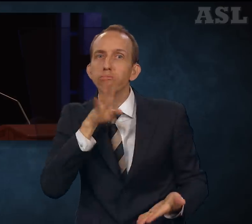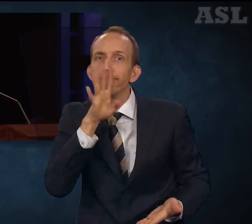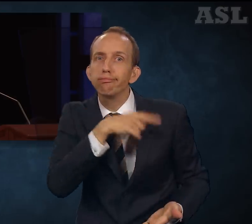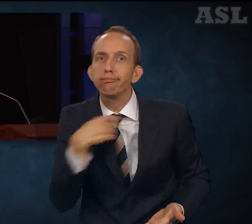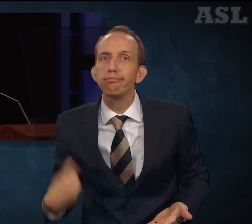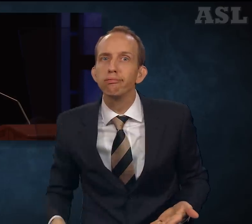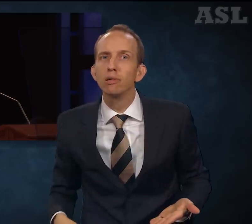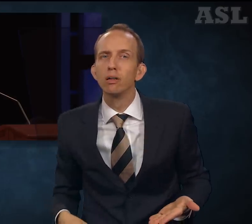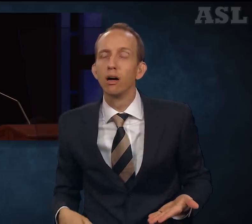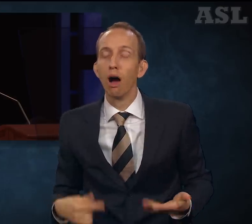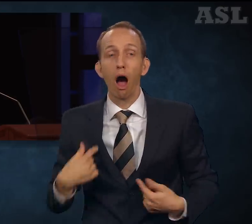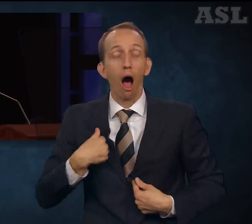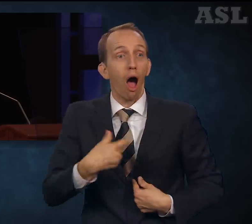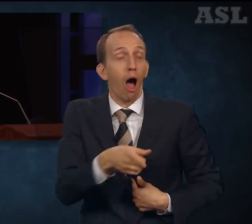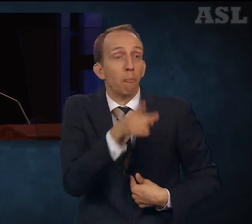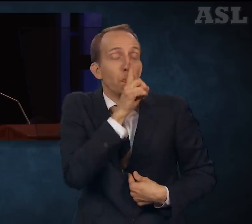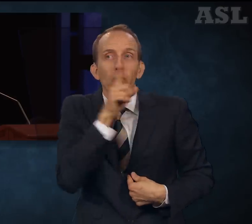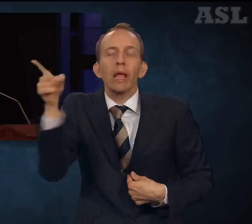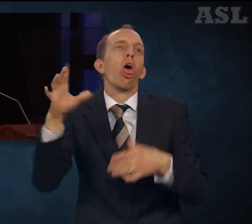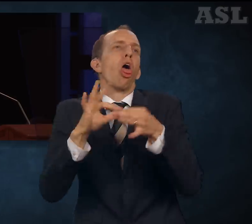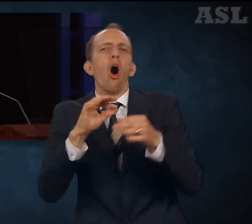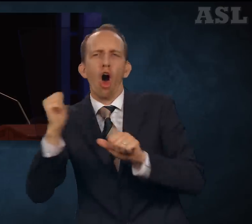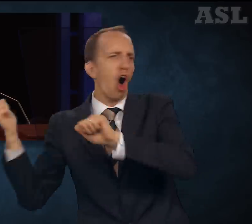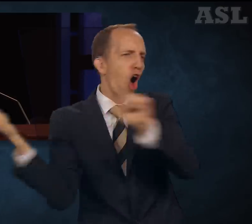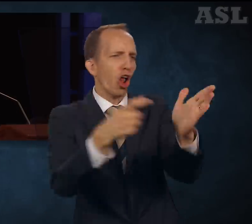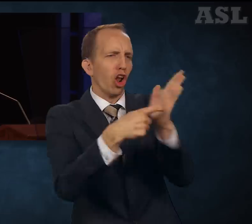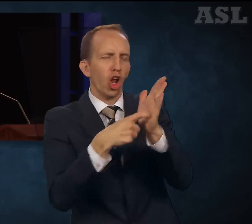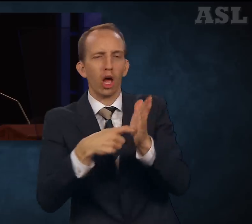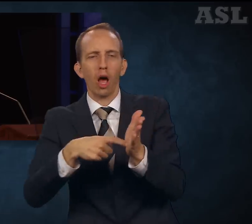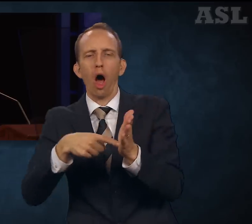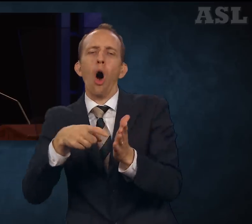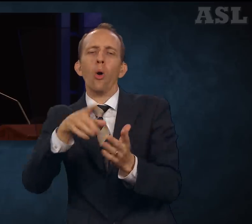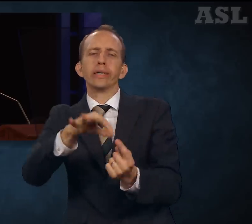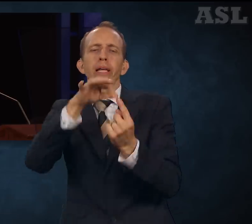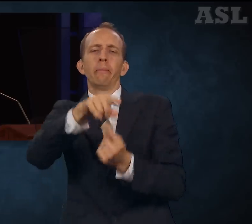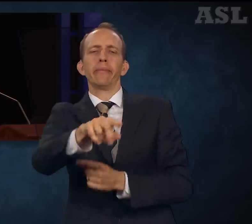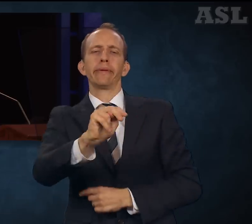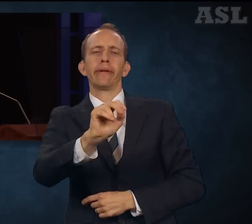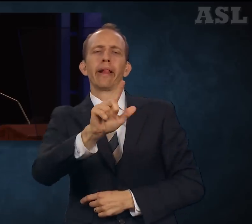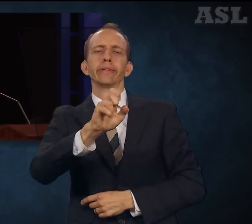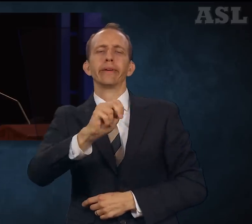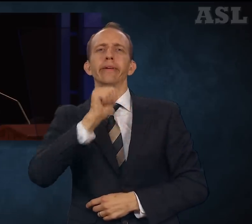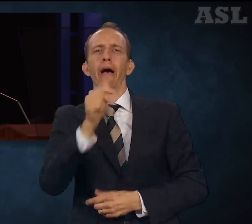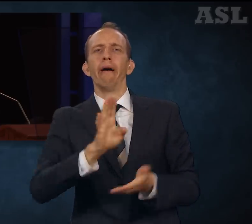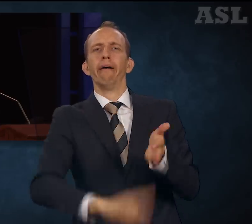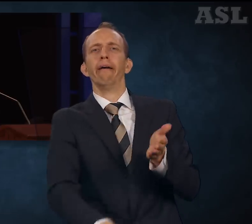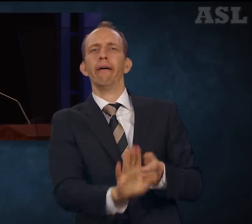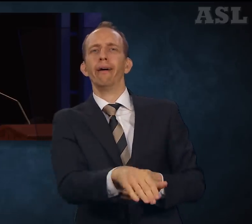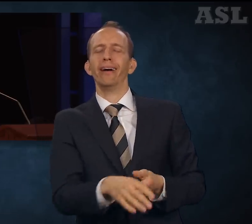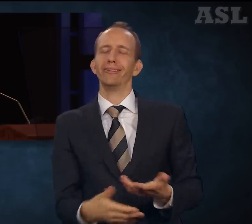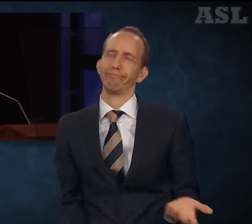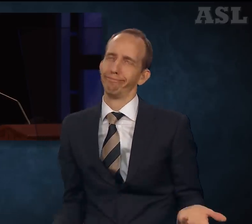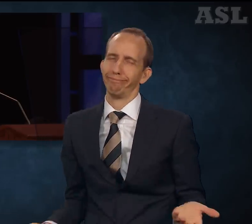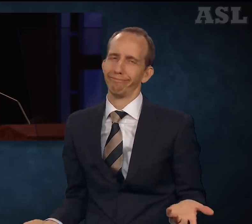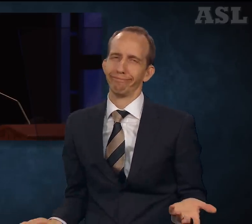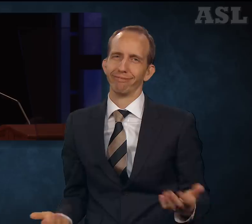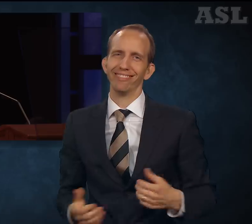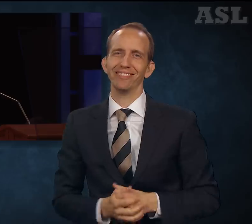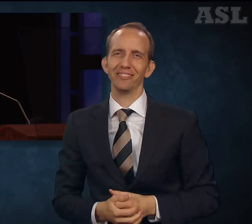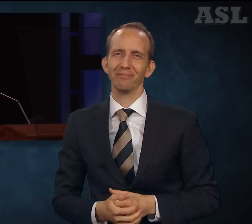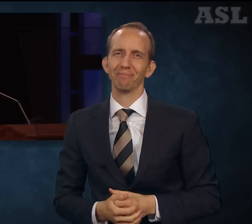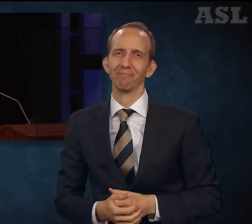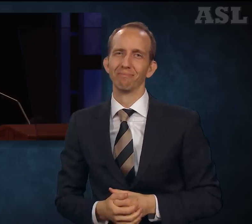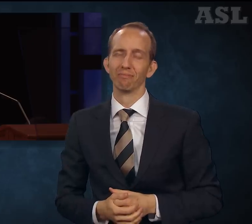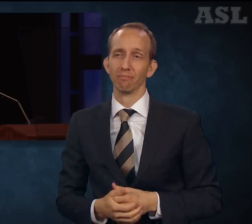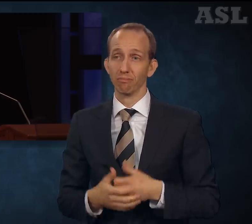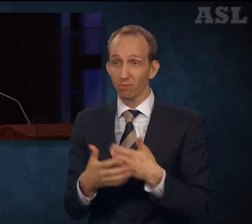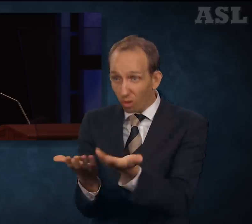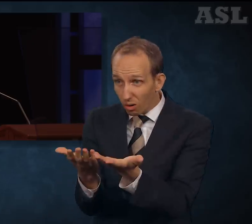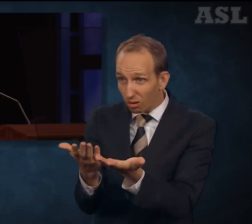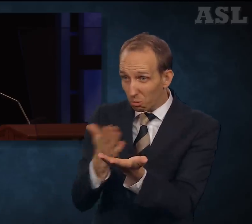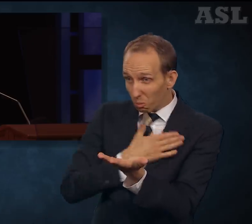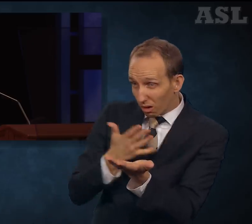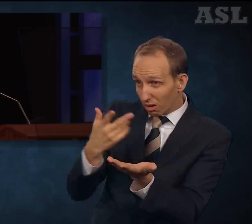CHINESE!